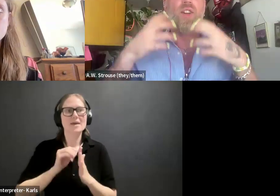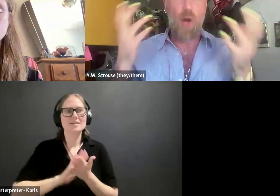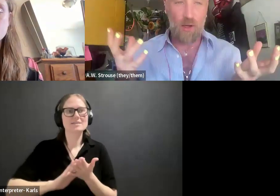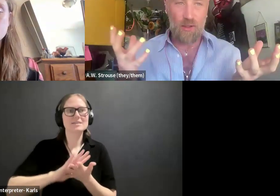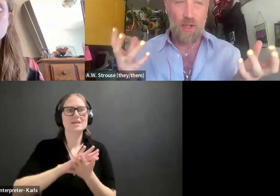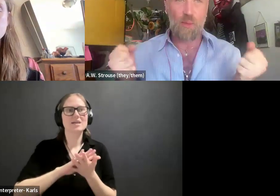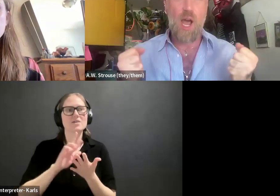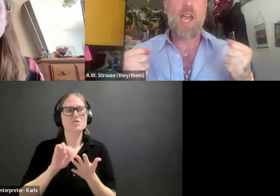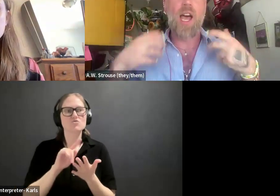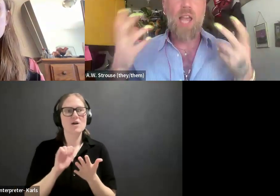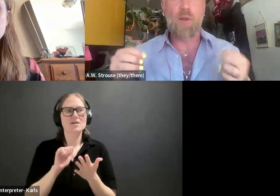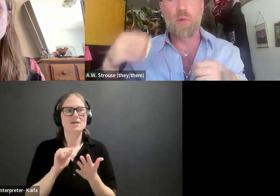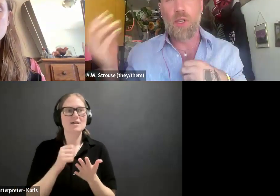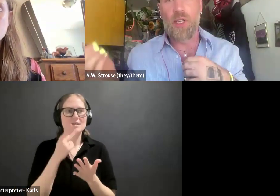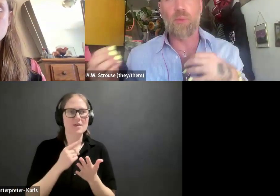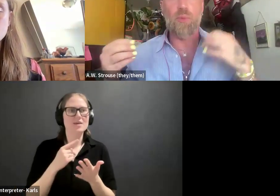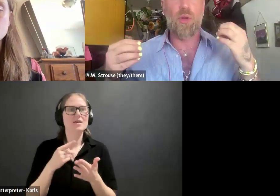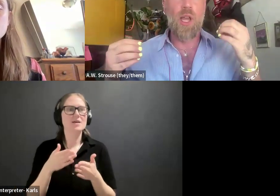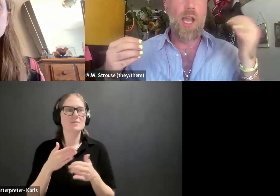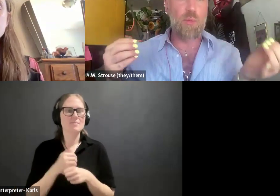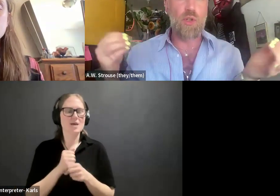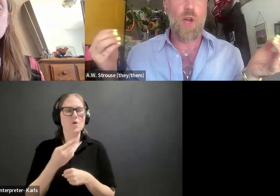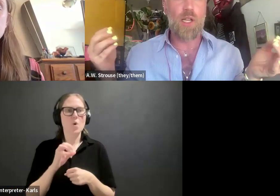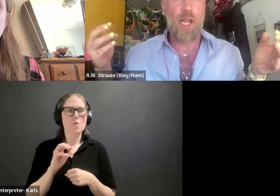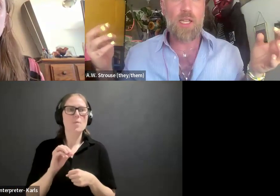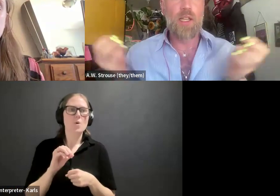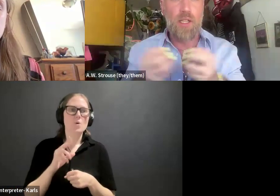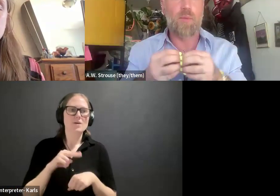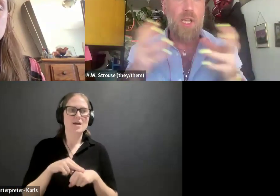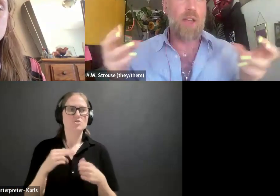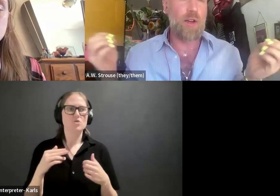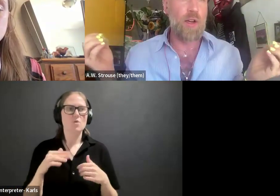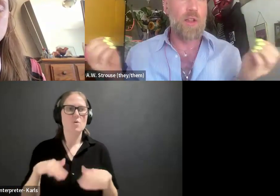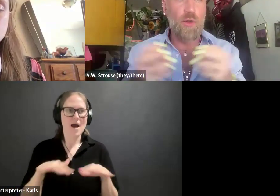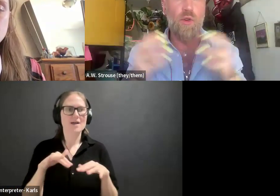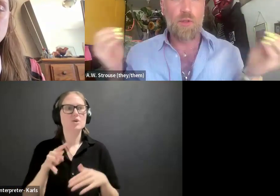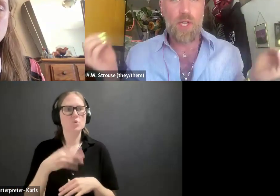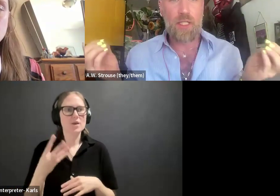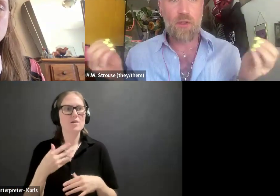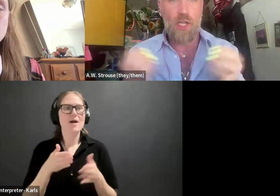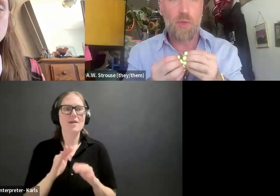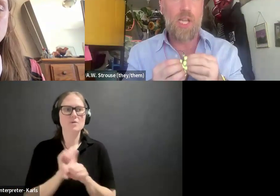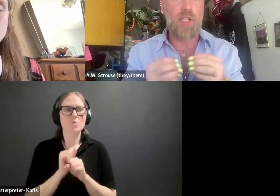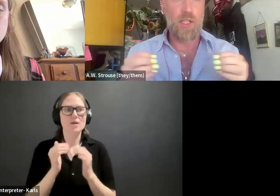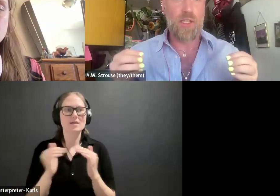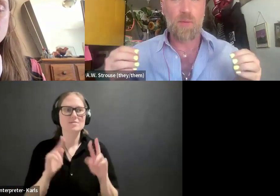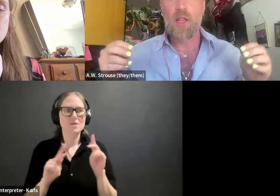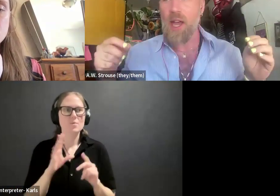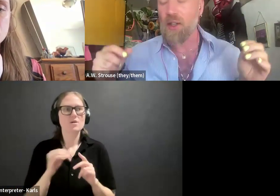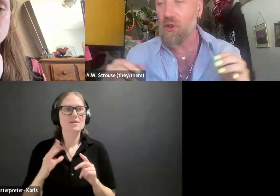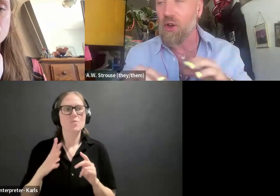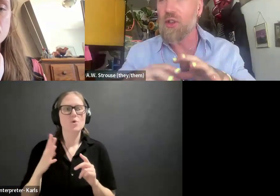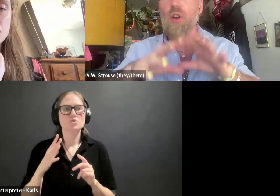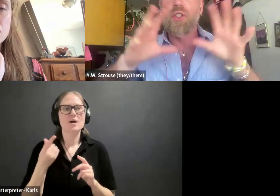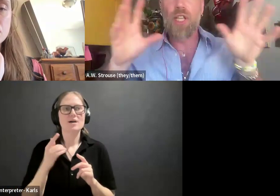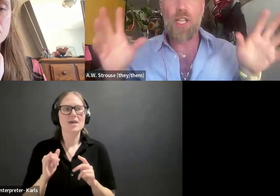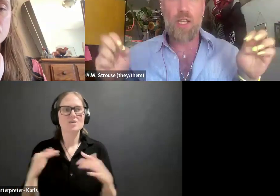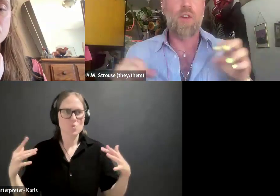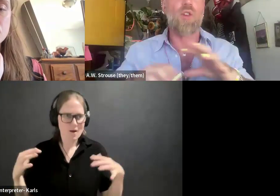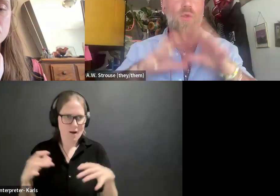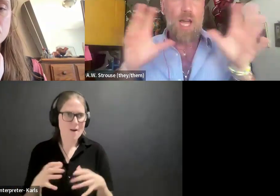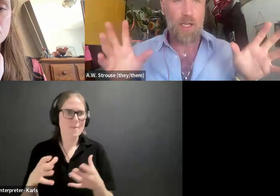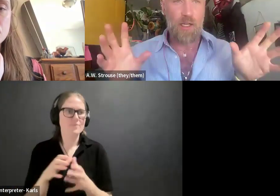queer. By allowing working-class people and bourgeois gays to come together through this transportation system that turned the whole city, the whole Rasa,